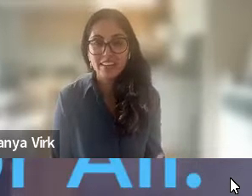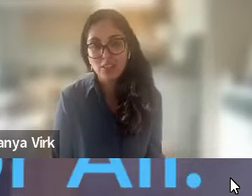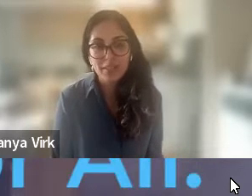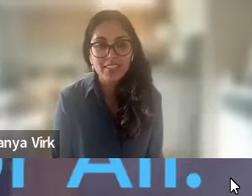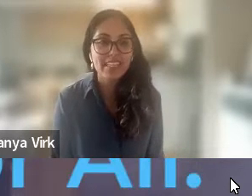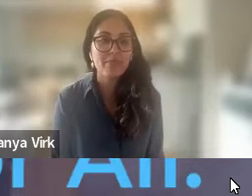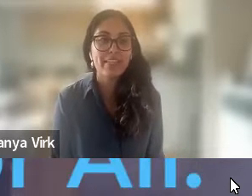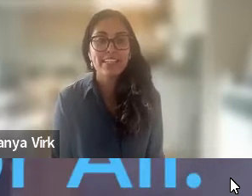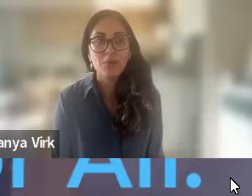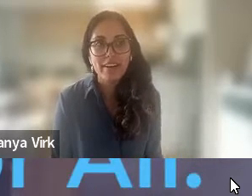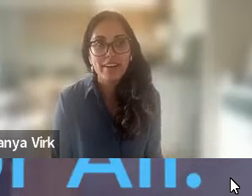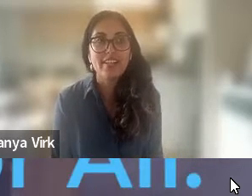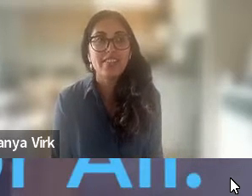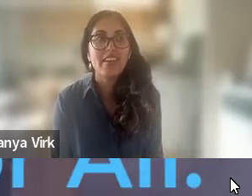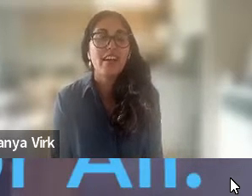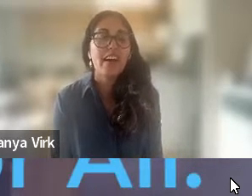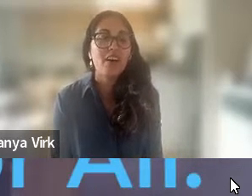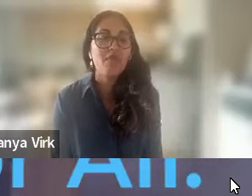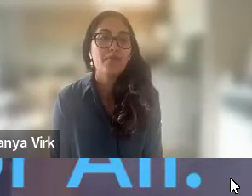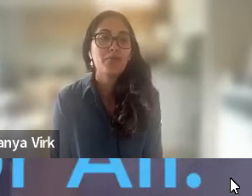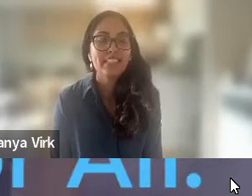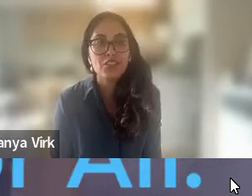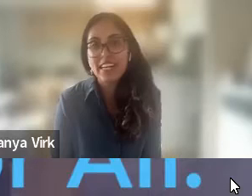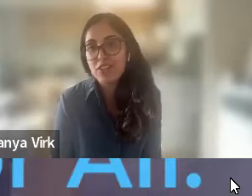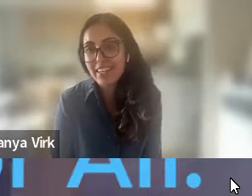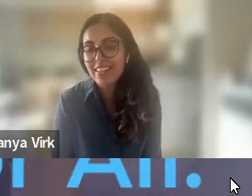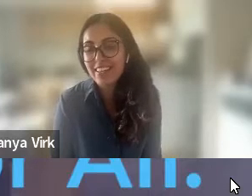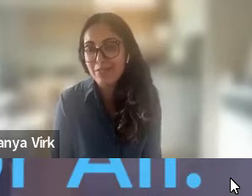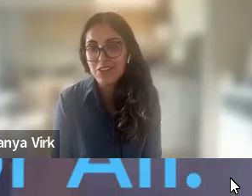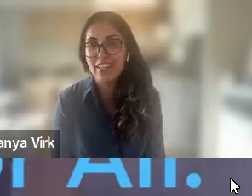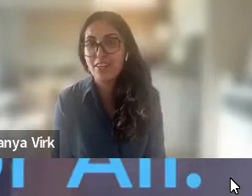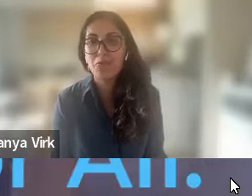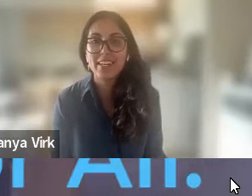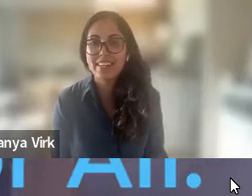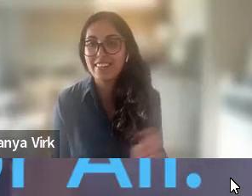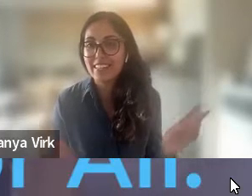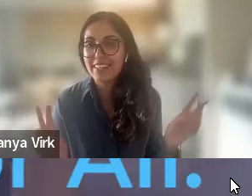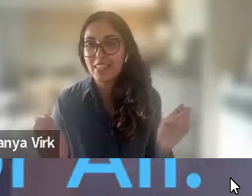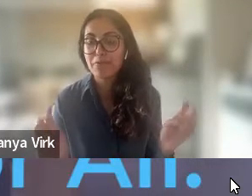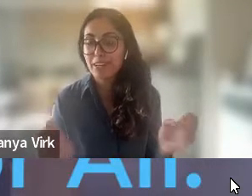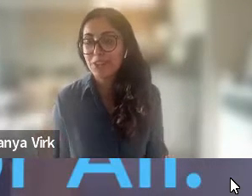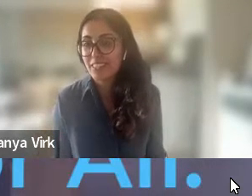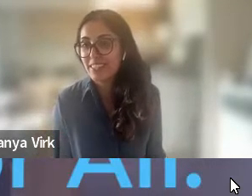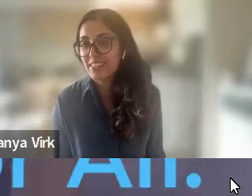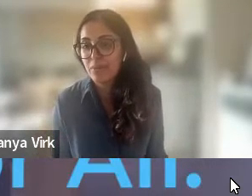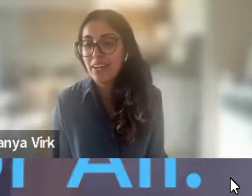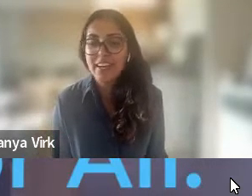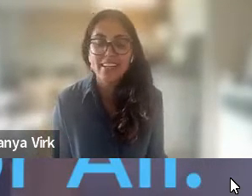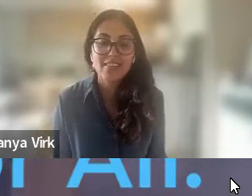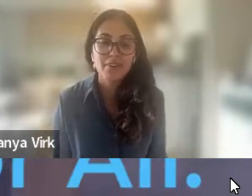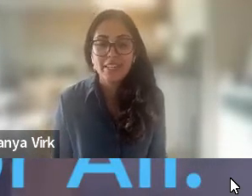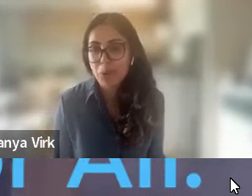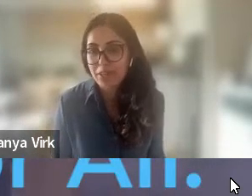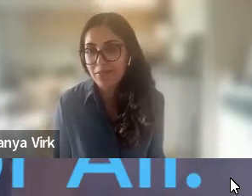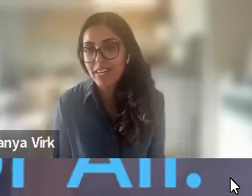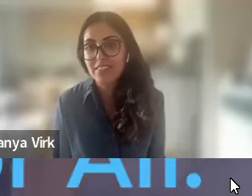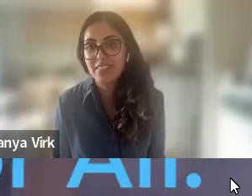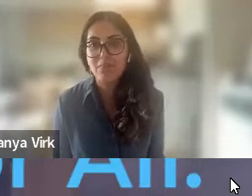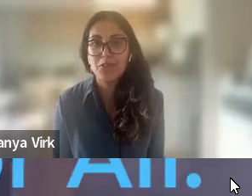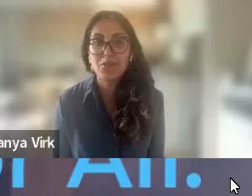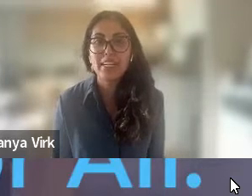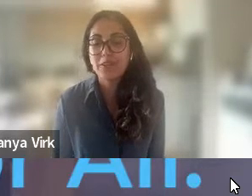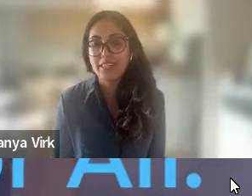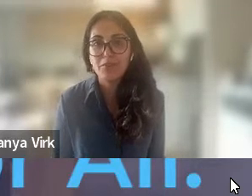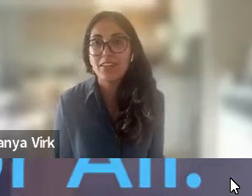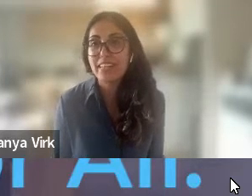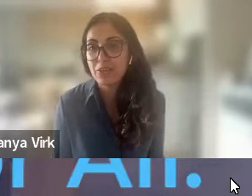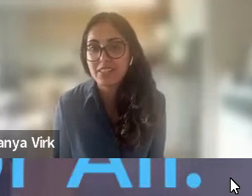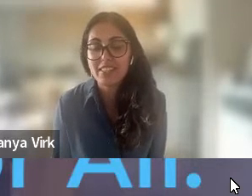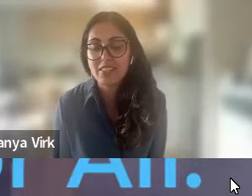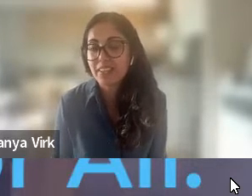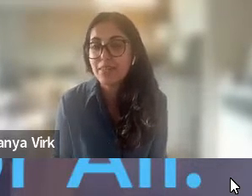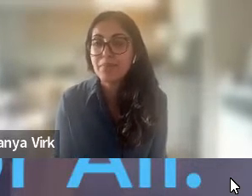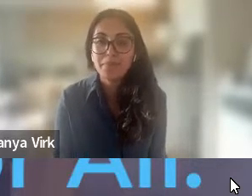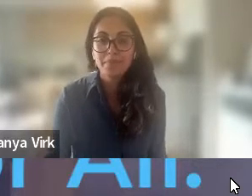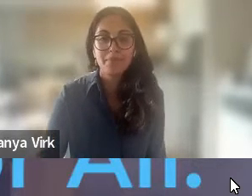Ranya Virk: accessibility breaking down barriers. Um! Really changing the definition of what exactly is like professional, and some is very important for us. Um, to increase overall language accessibility,